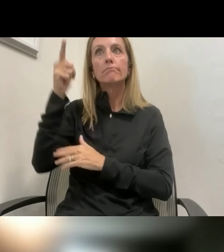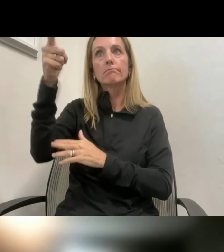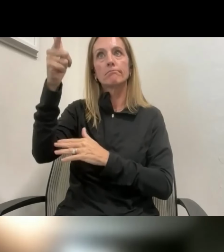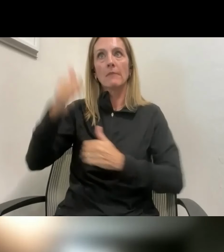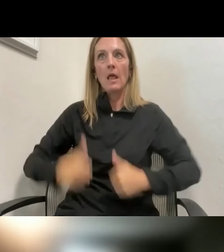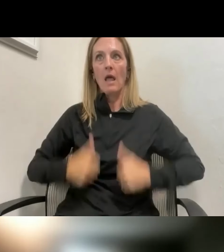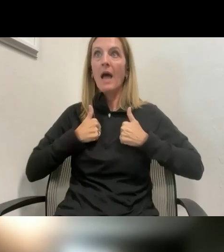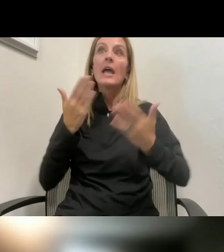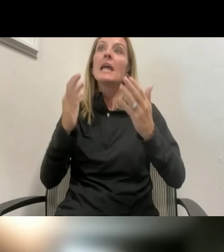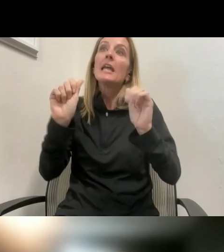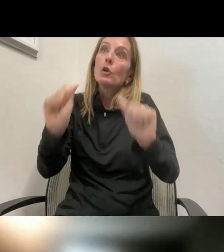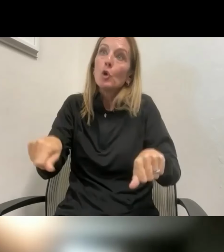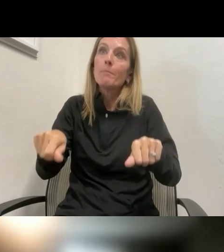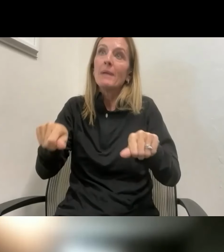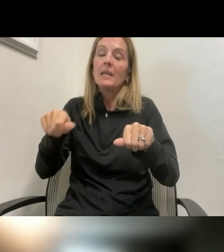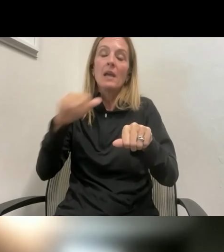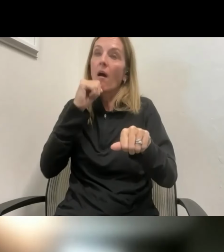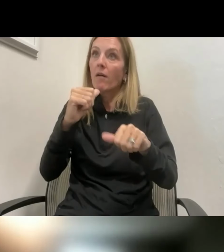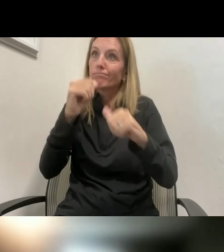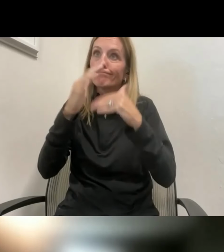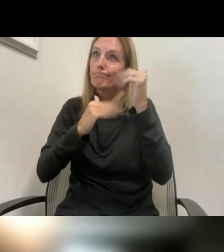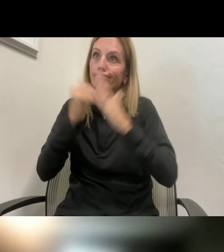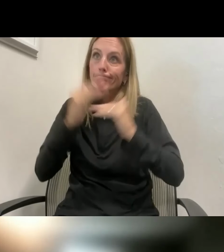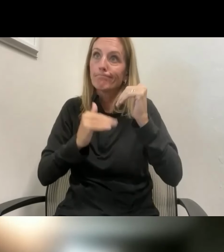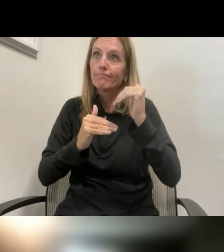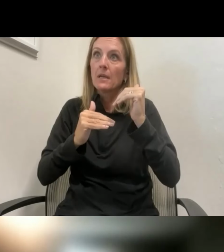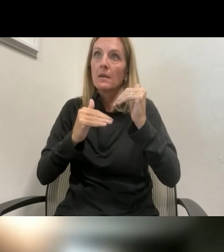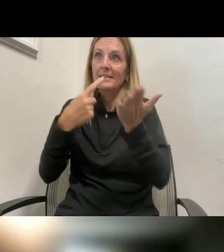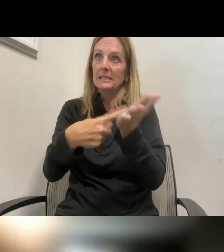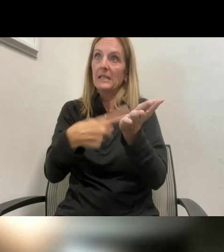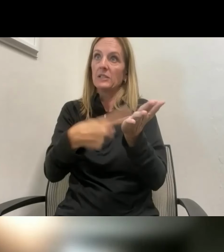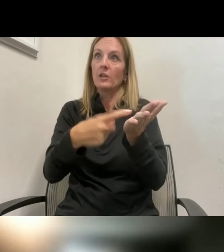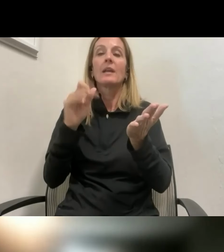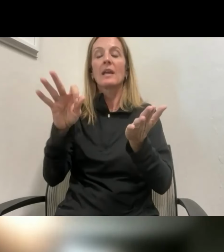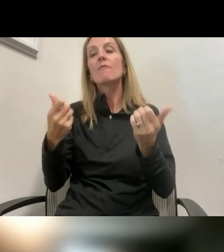discussion if we trying to balance out traditional harvesting practices